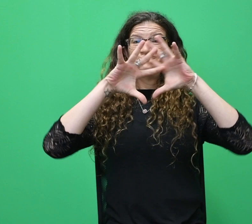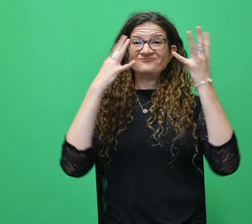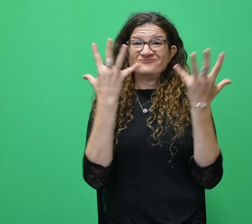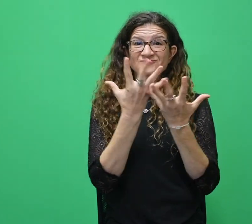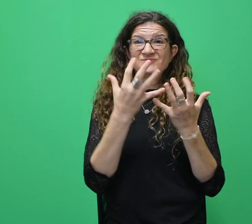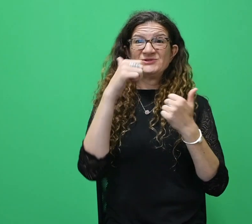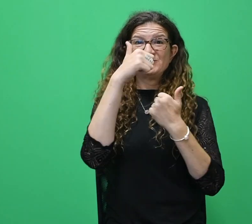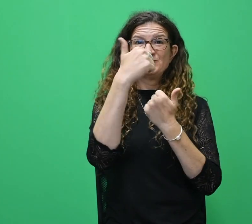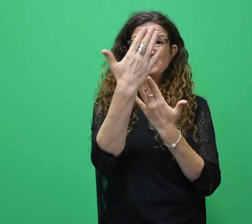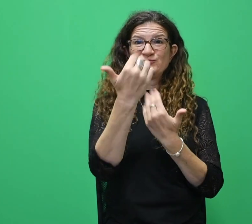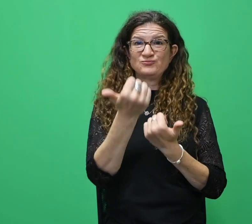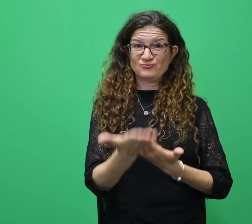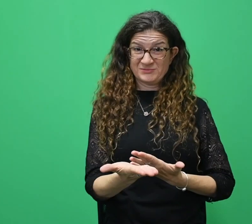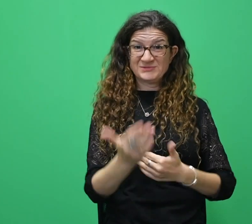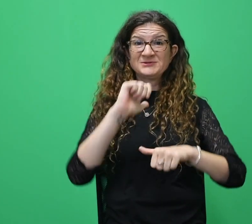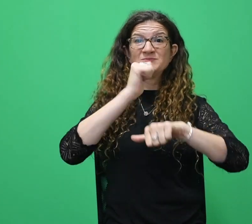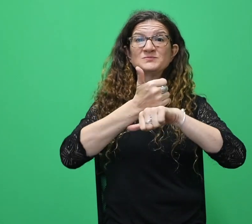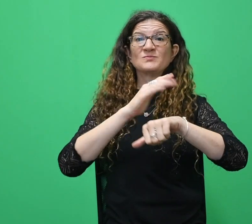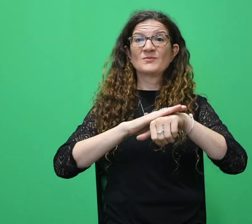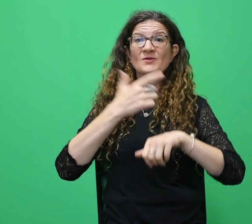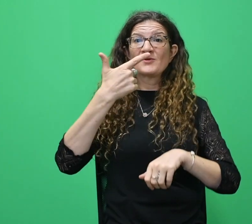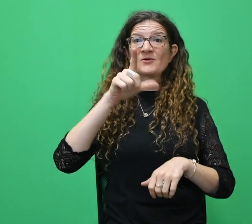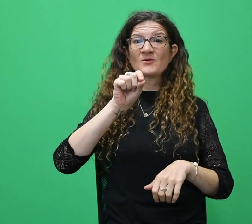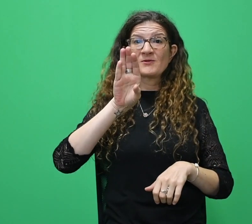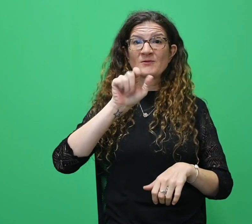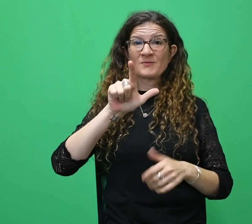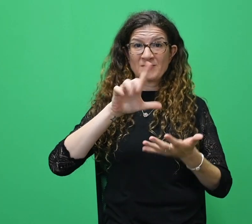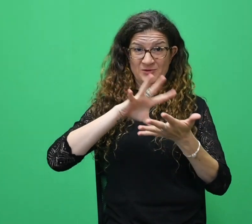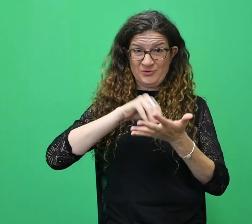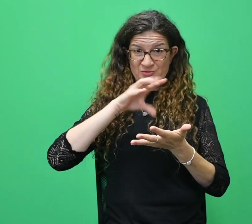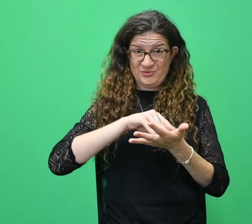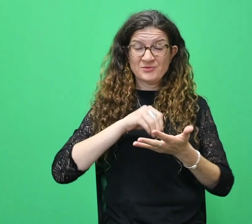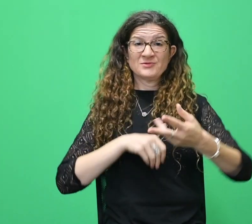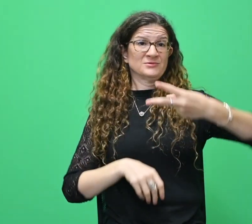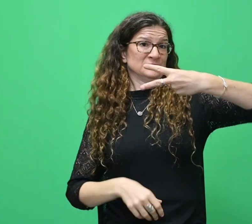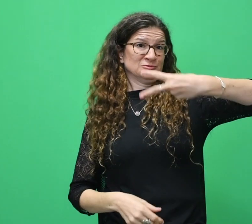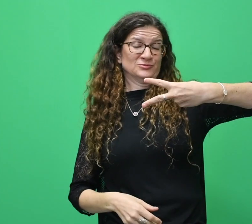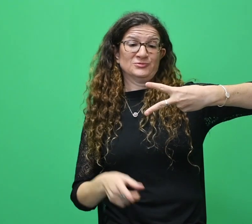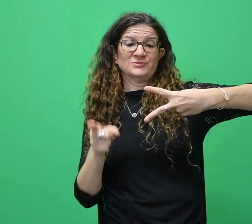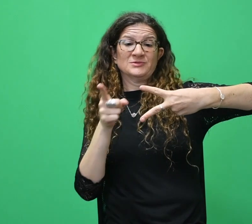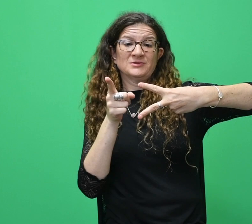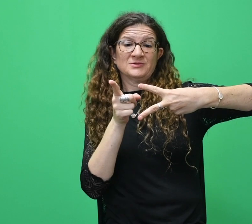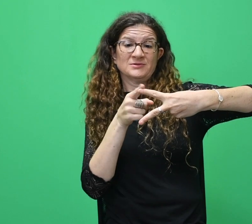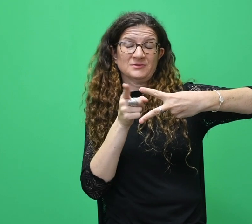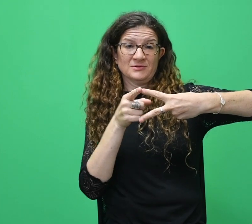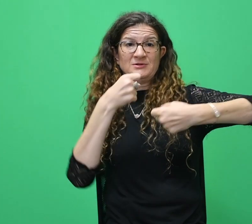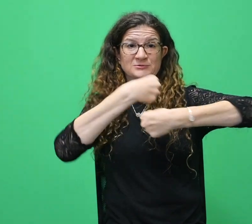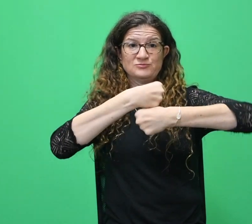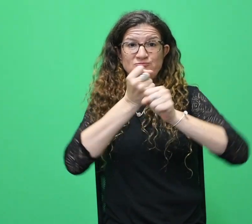Overall recommendations based on global learning There are two recommendations,